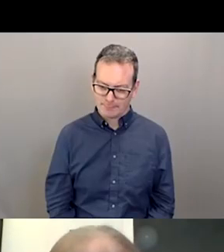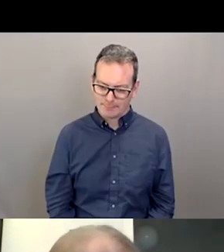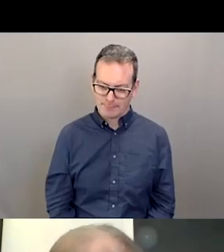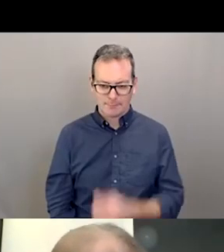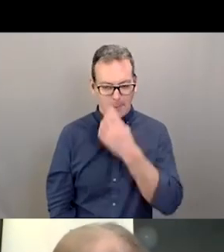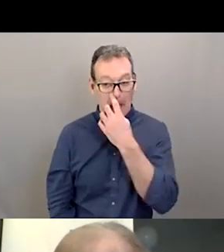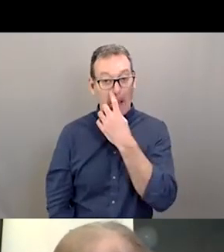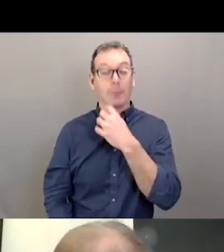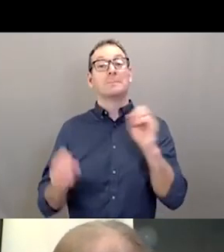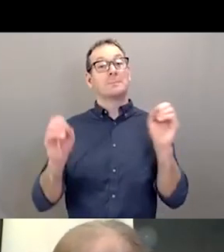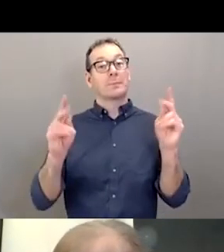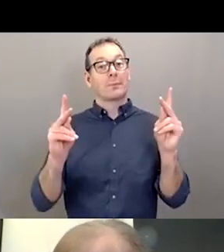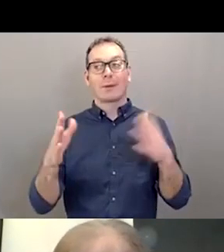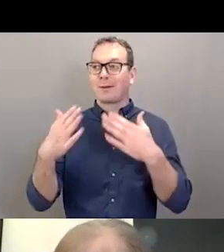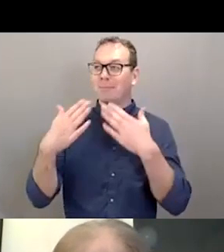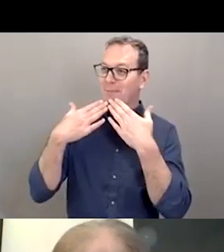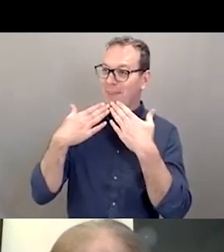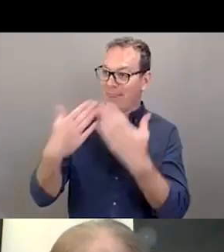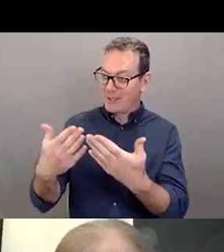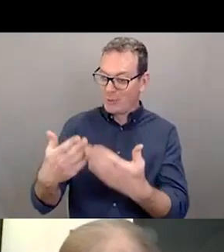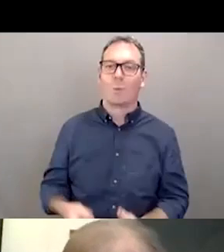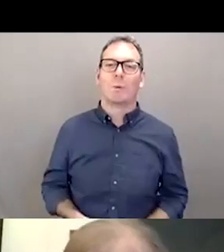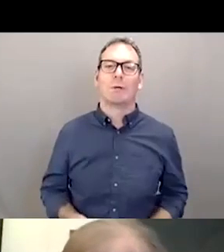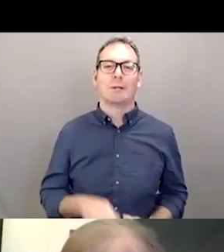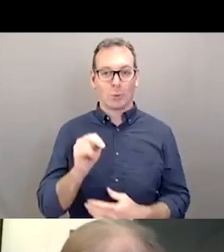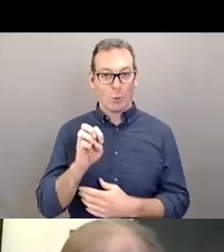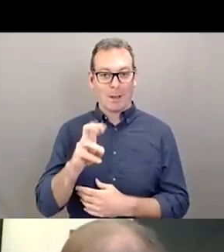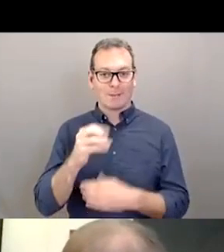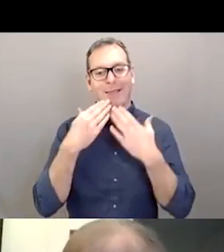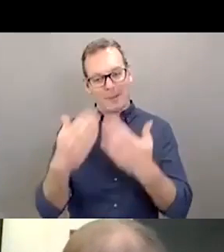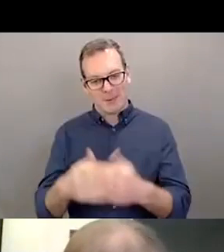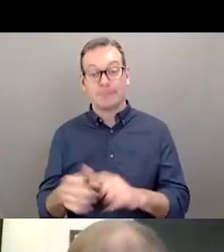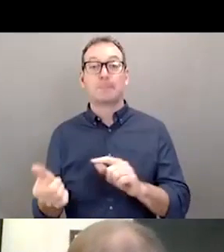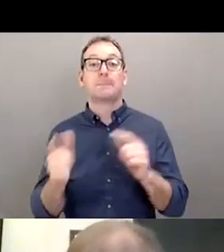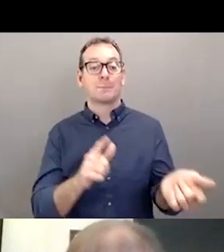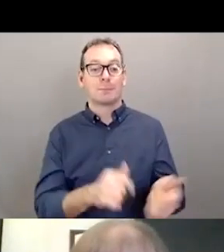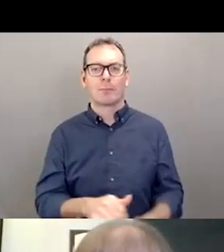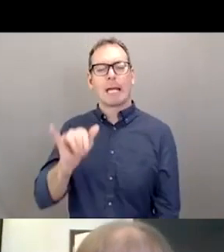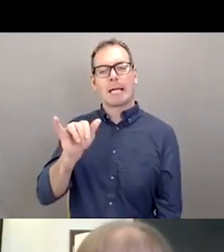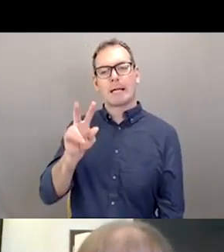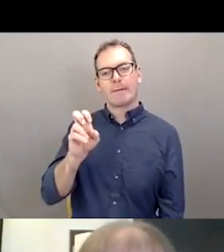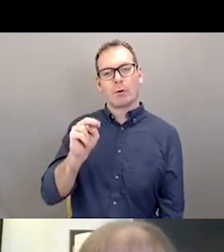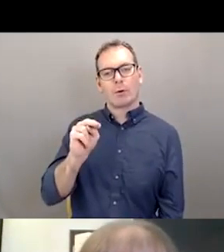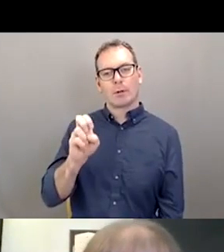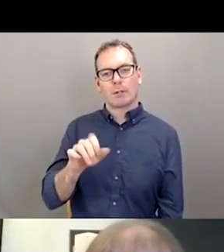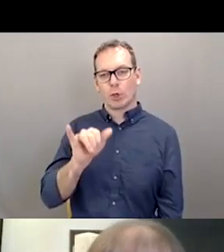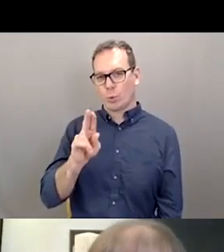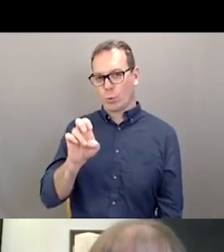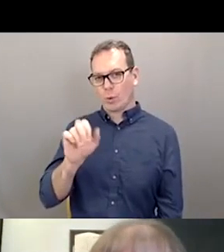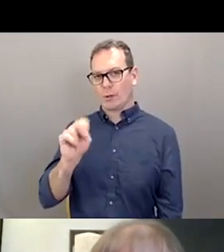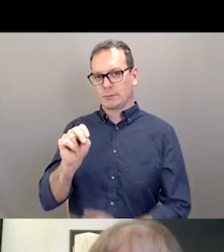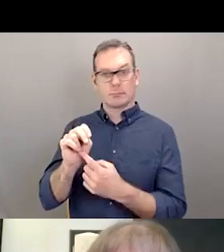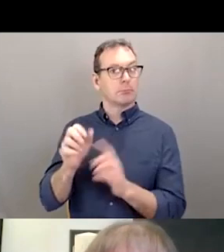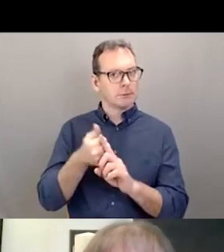okay thank you very much Normand now we have Yvonne Yuan who is Research Associate at Open